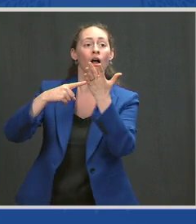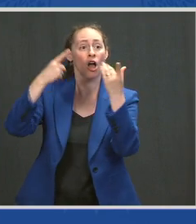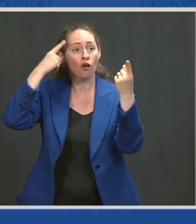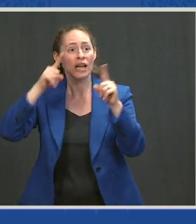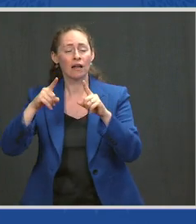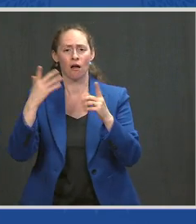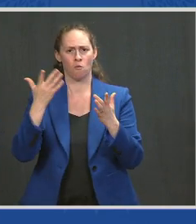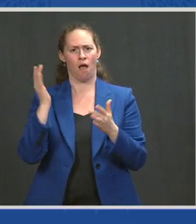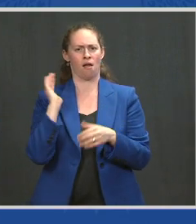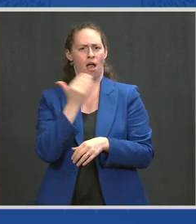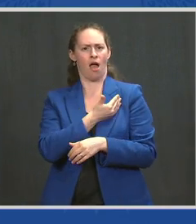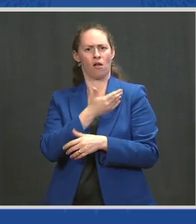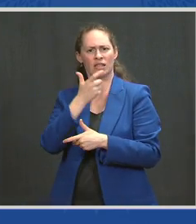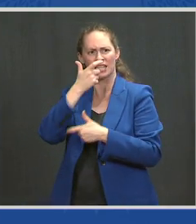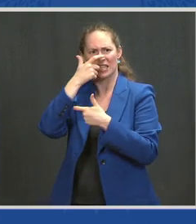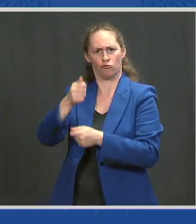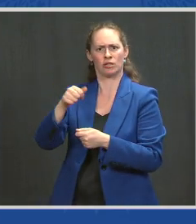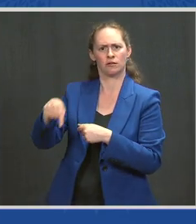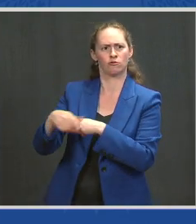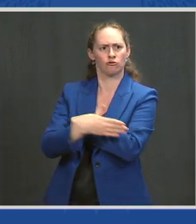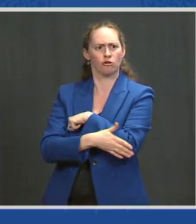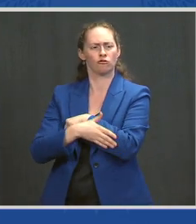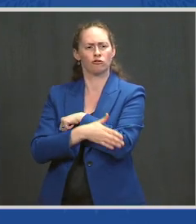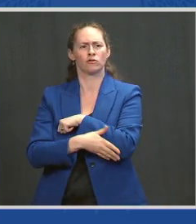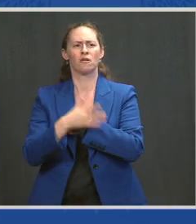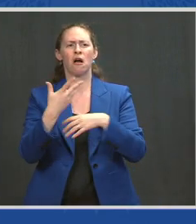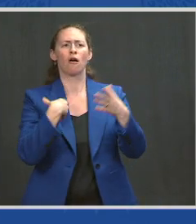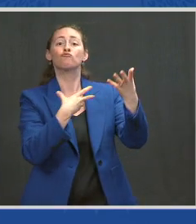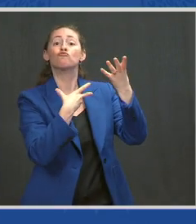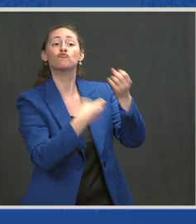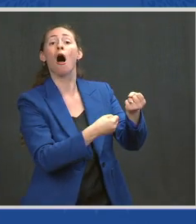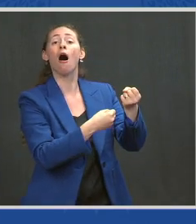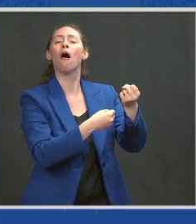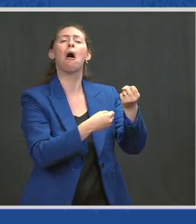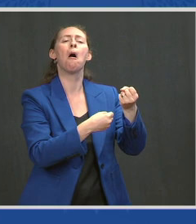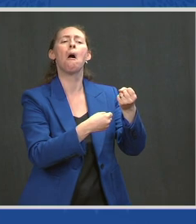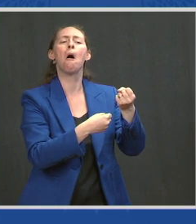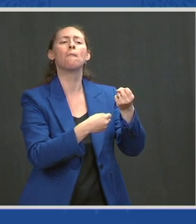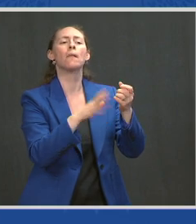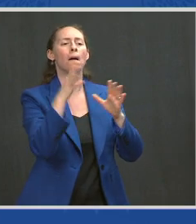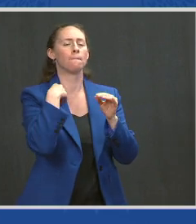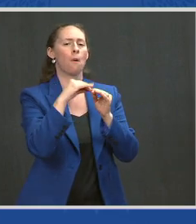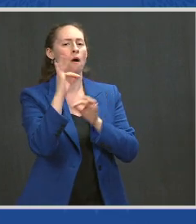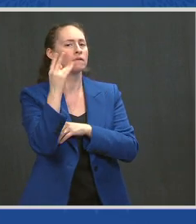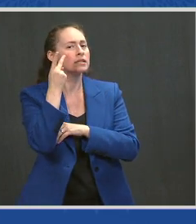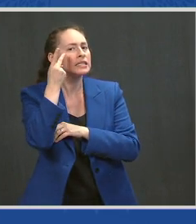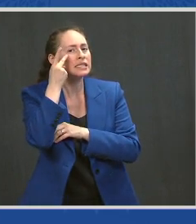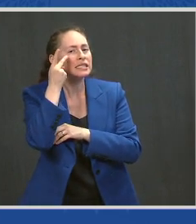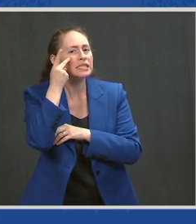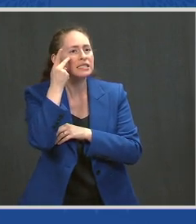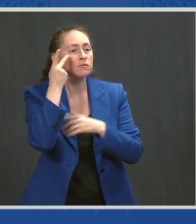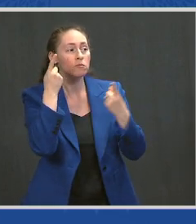I don't say, "Well, I trust you. No problem." Let's see what happens. You know, as that old expression goes,